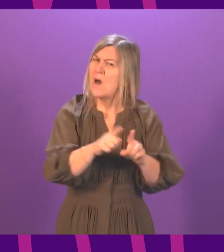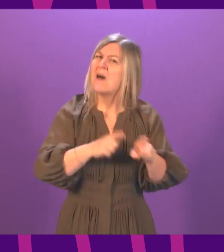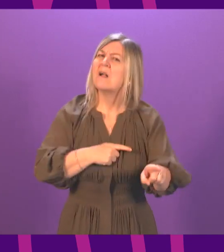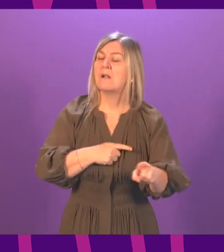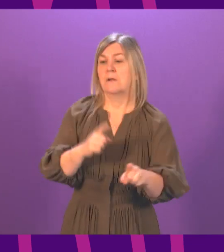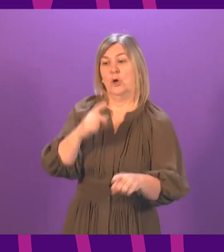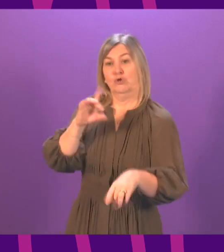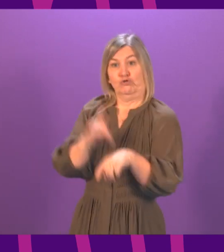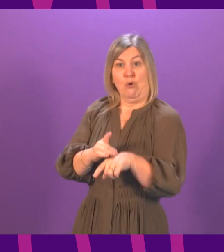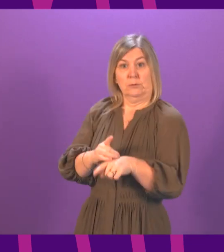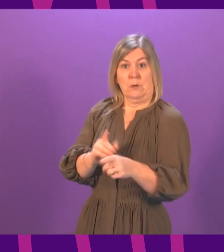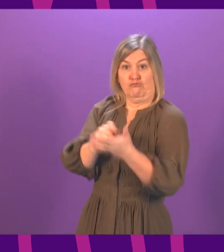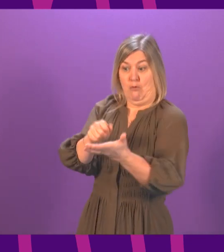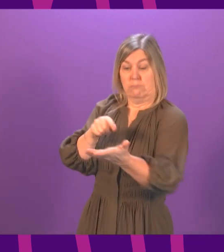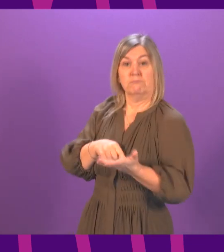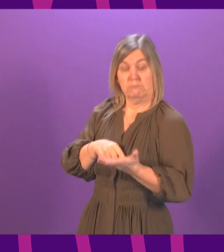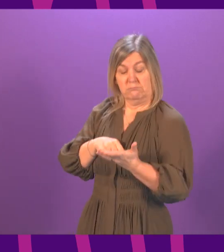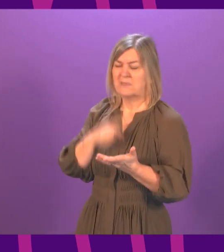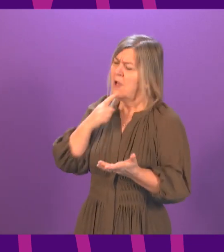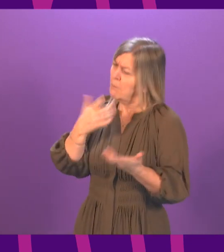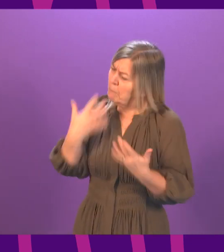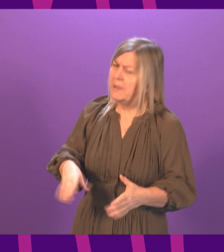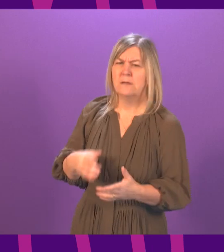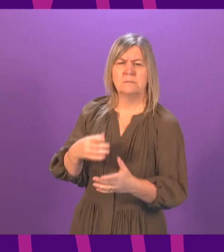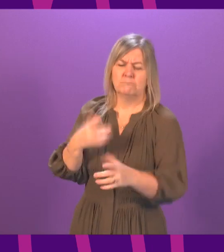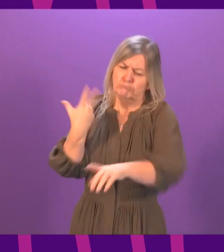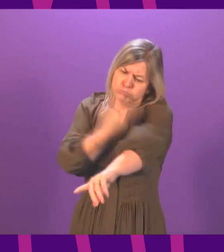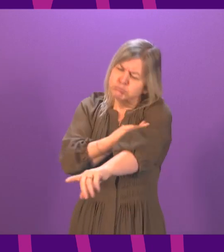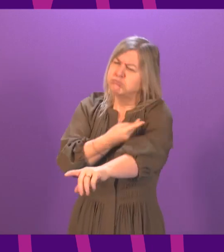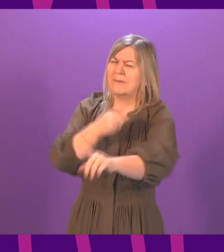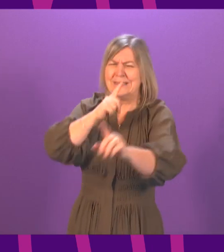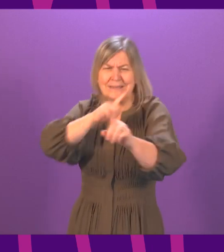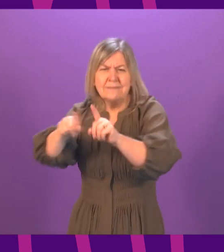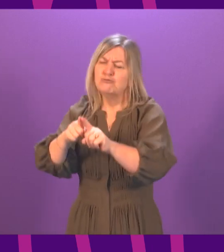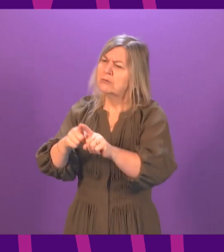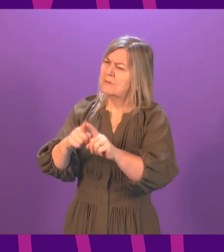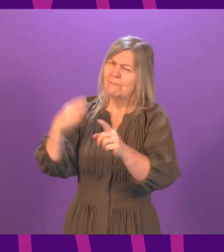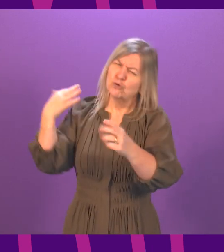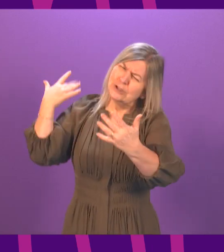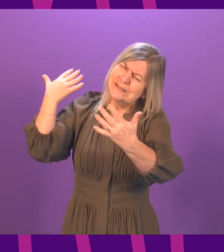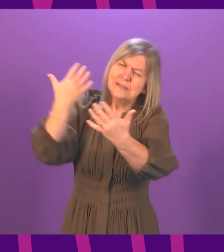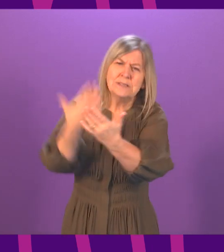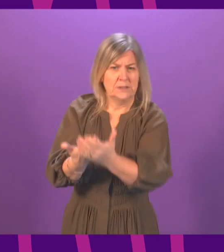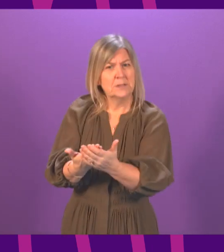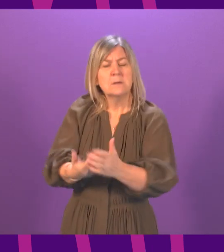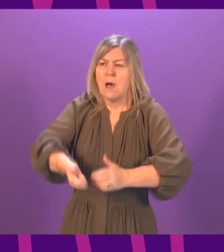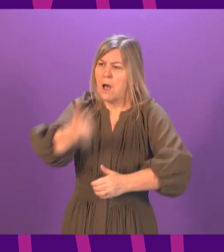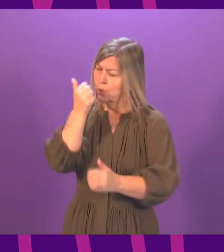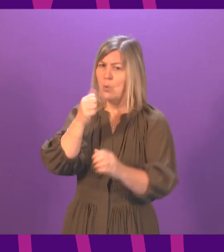“I helped deliver thousands of vaccines over the years and I know that different systems are used for care homes and the general public”. Another GP confirmed that